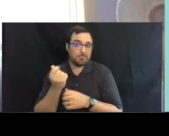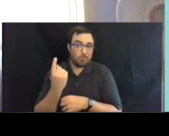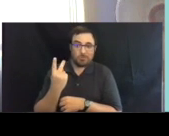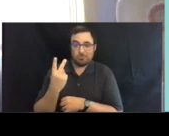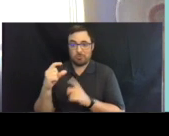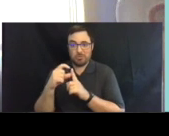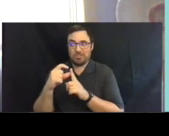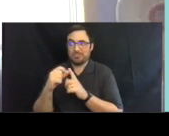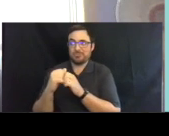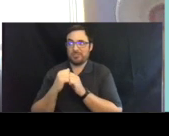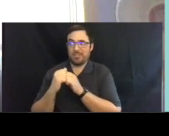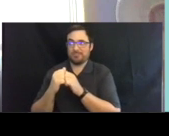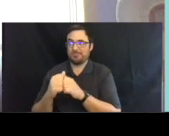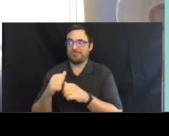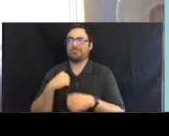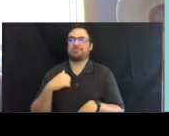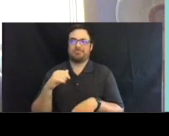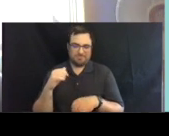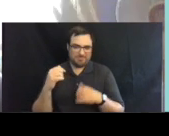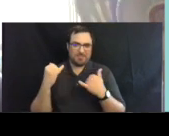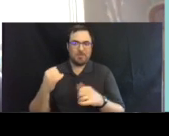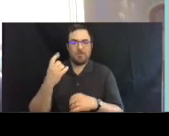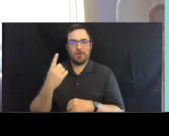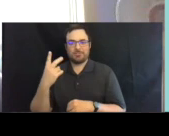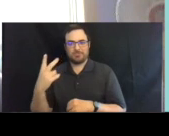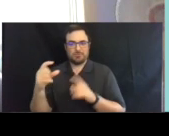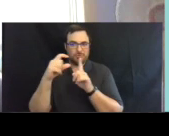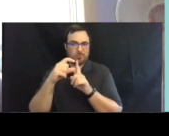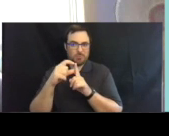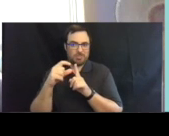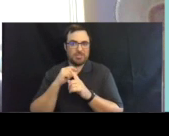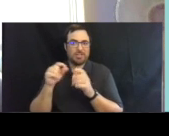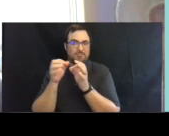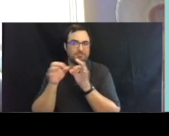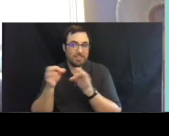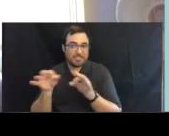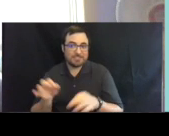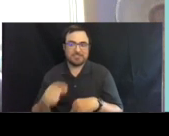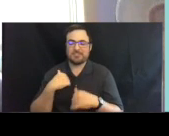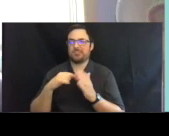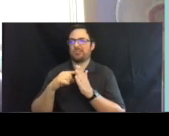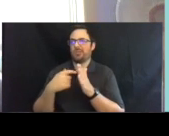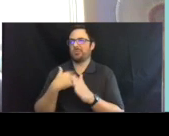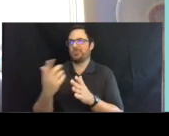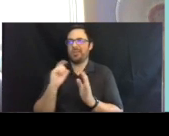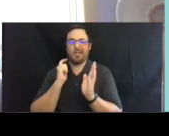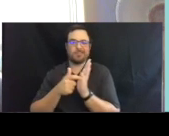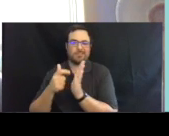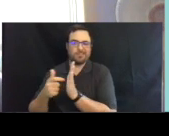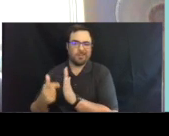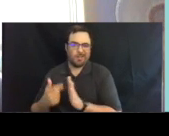So he's using one to two word phrases and he's starting to identify more and more of the words that differ in vowels and